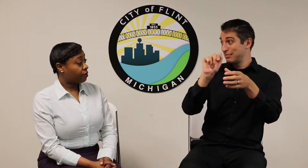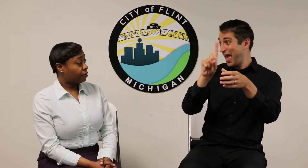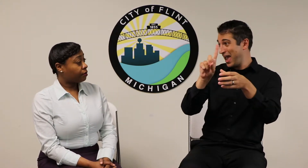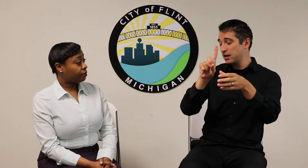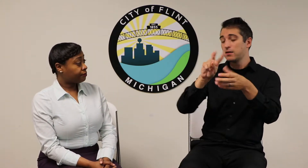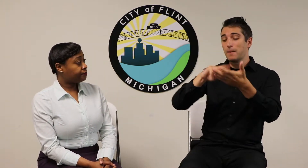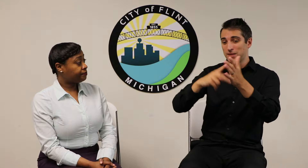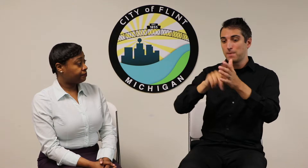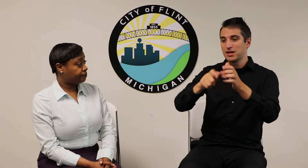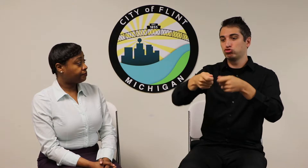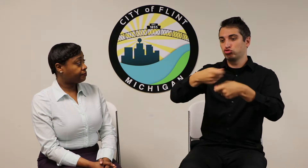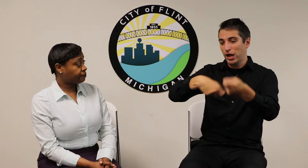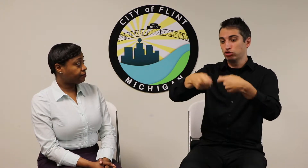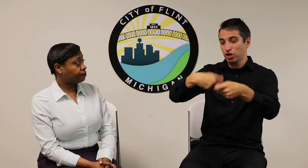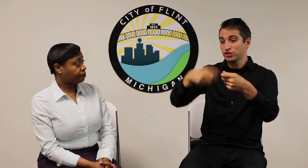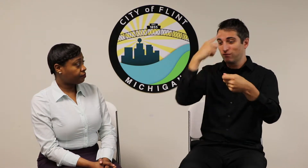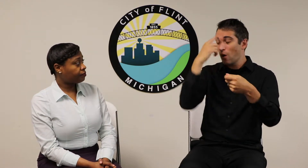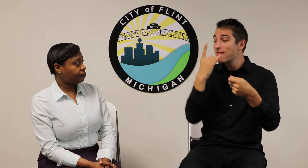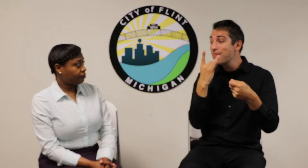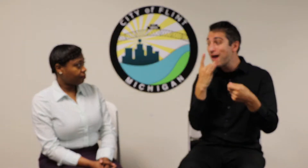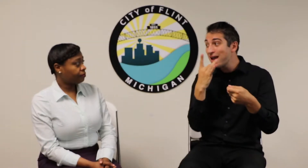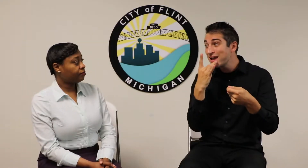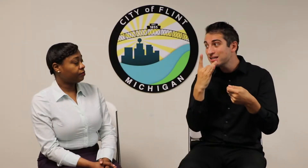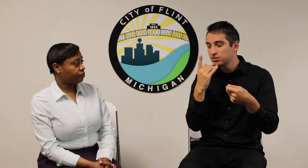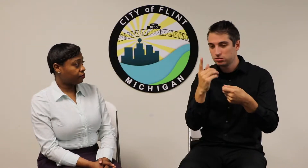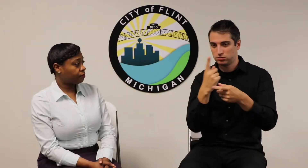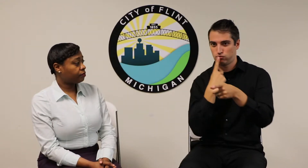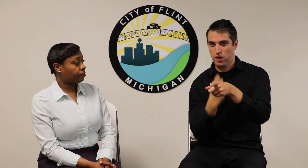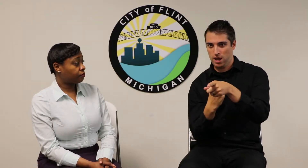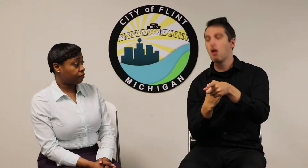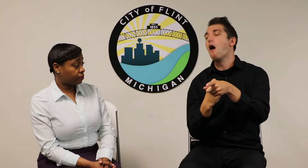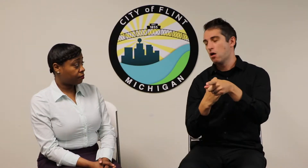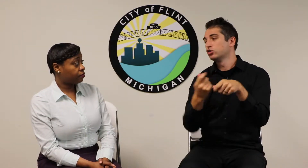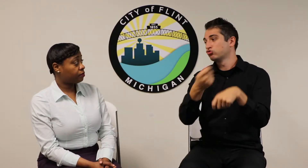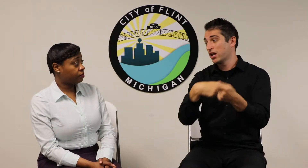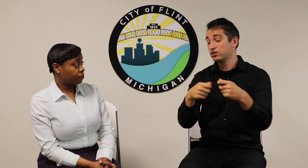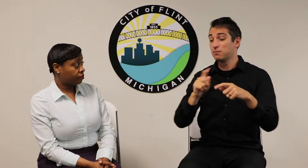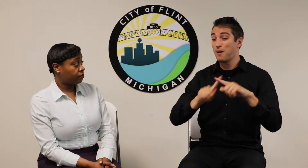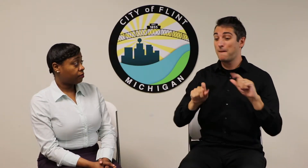whenever the light goes on but for potential infections it's probably